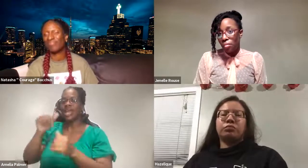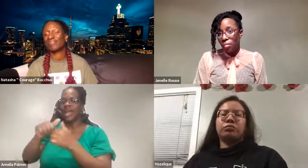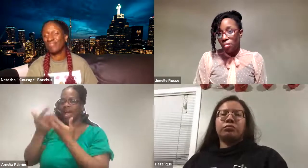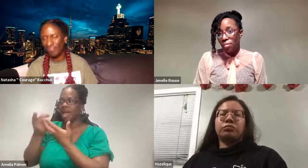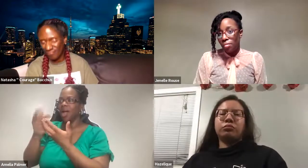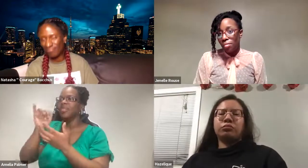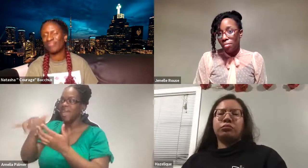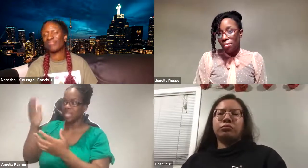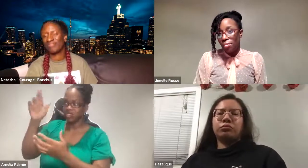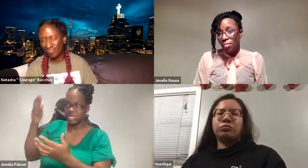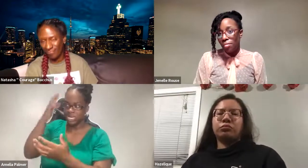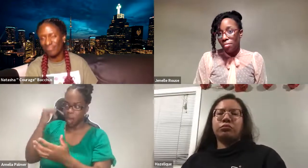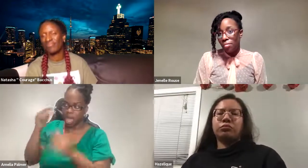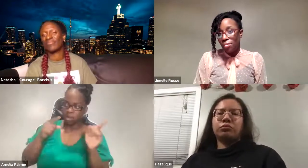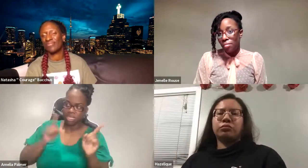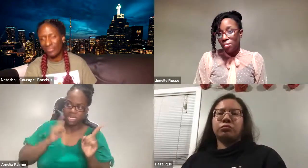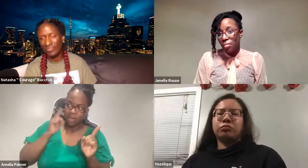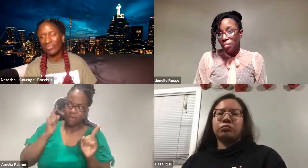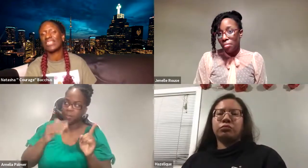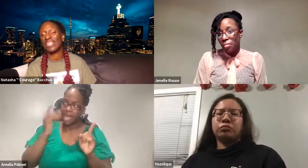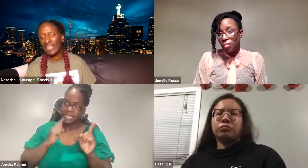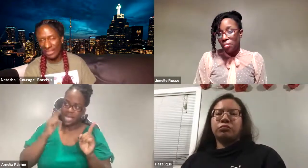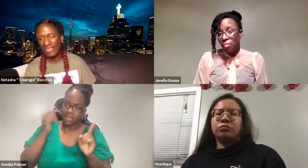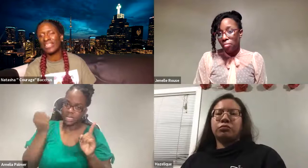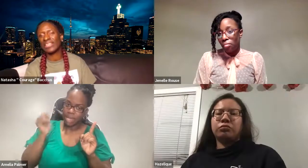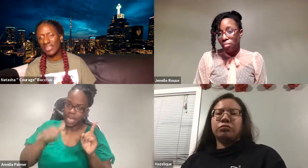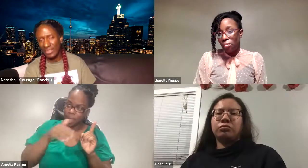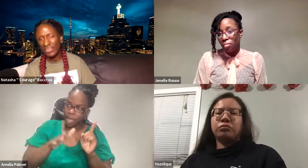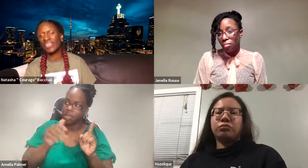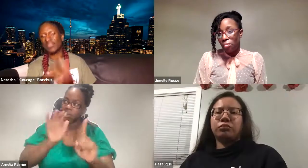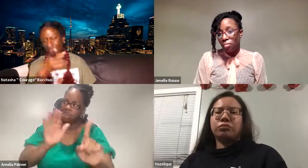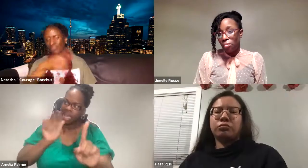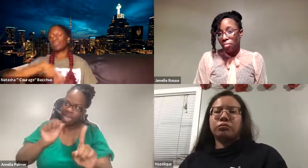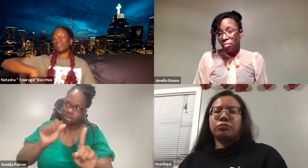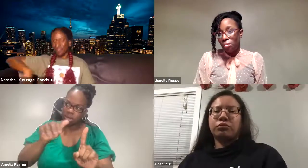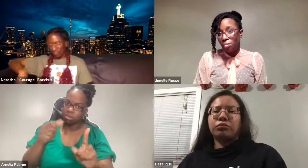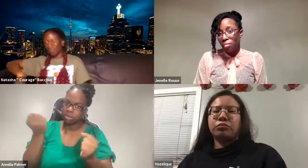i was able to learn how to explain to hearing people about deaf people and deaf black asl and